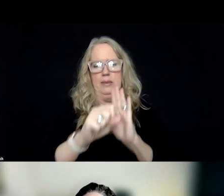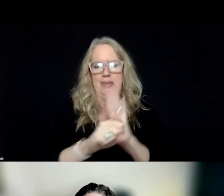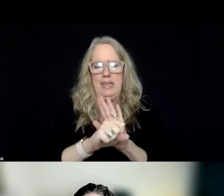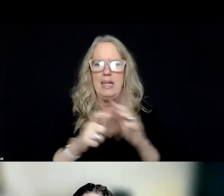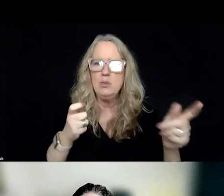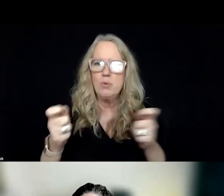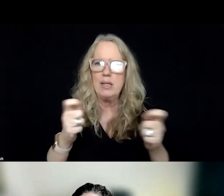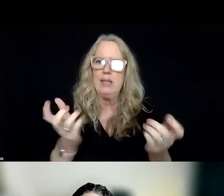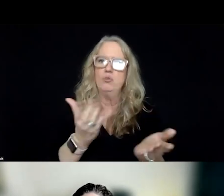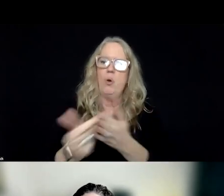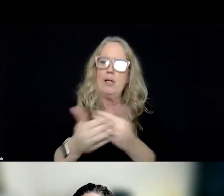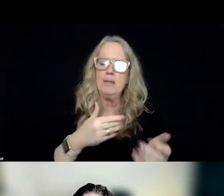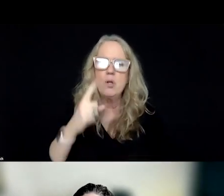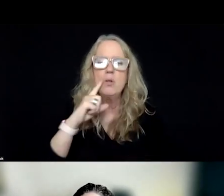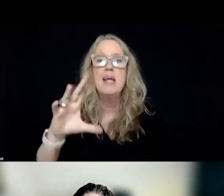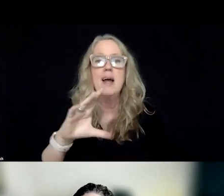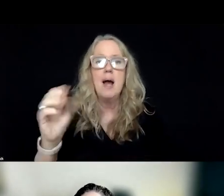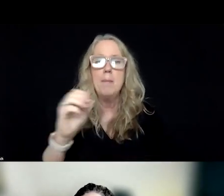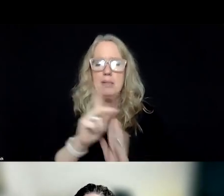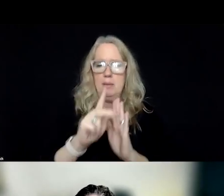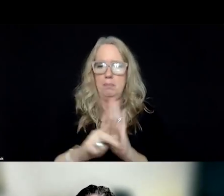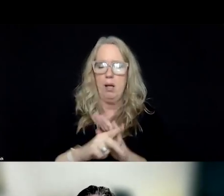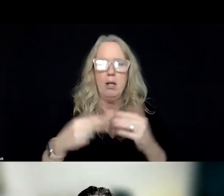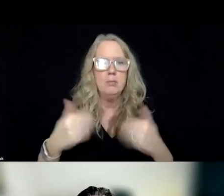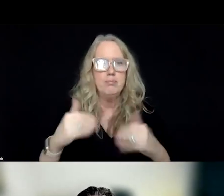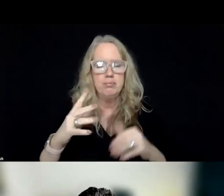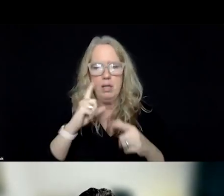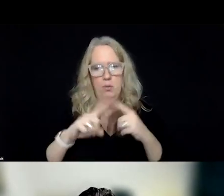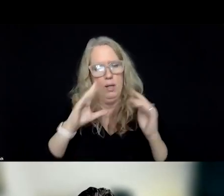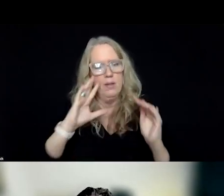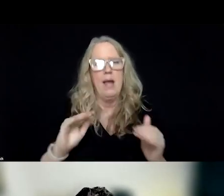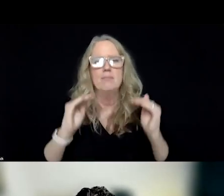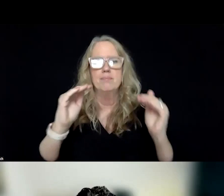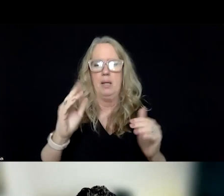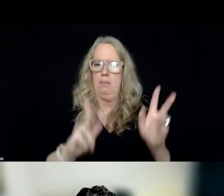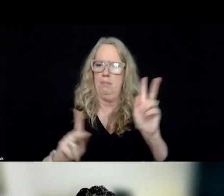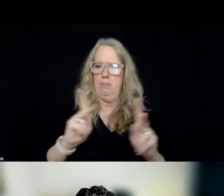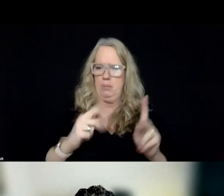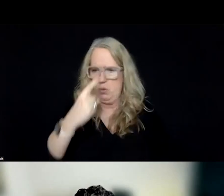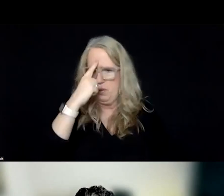EVEN THOUGH IT SAID THAT THE POLICIES WAS THE HIGHEST, SOMETIMES